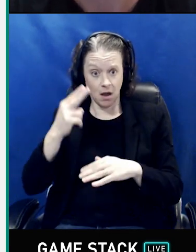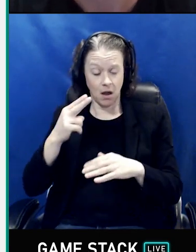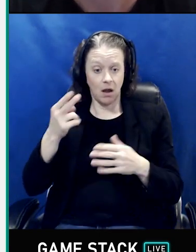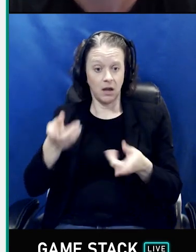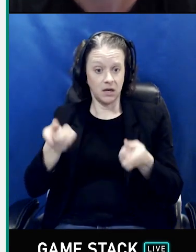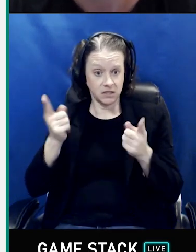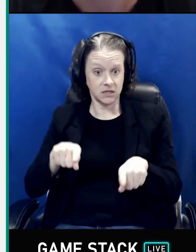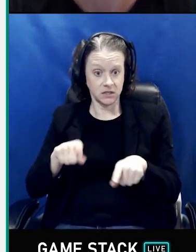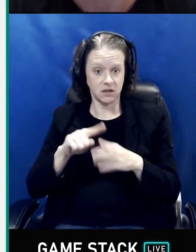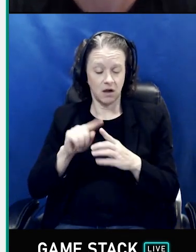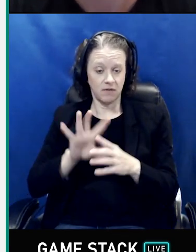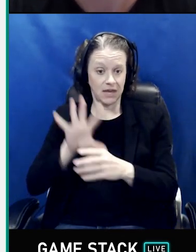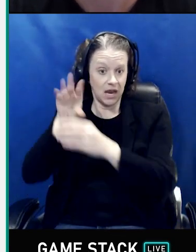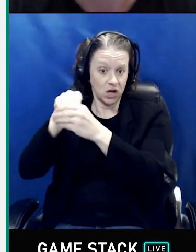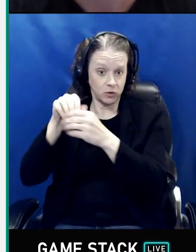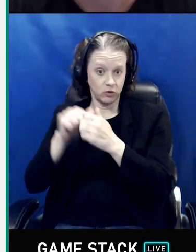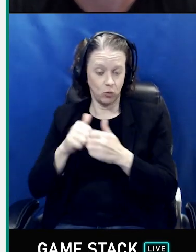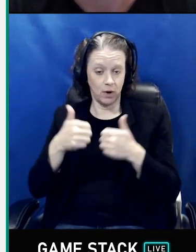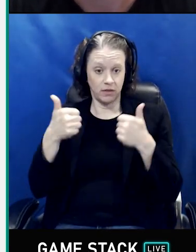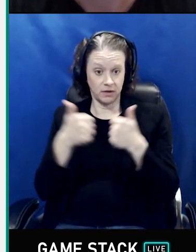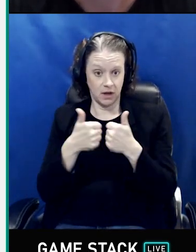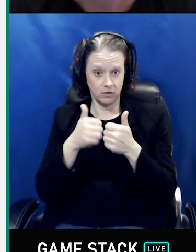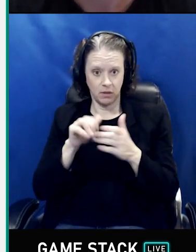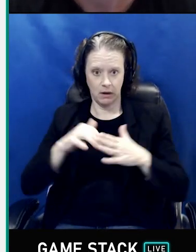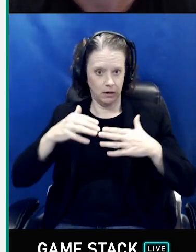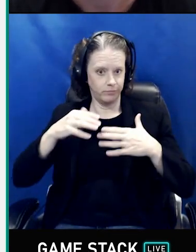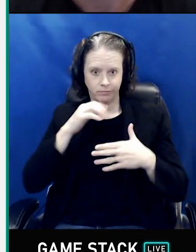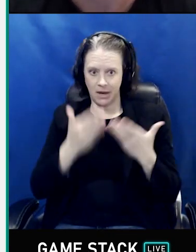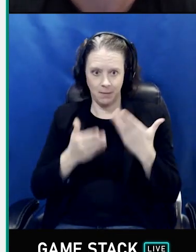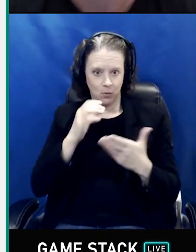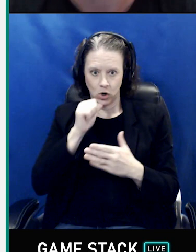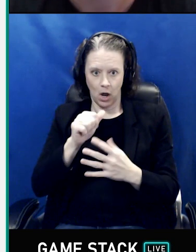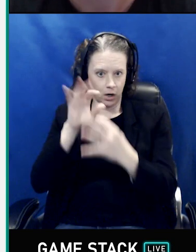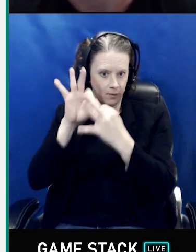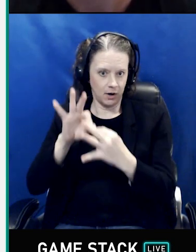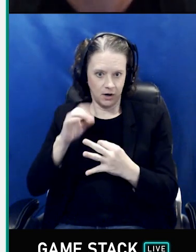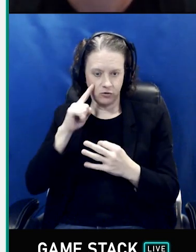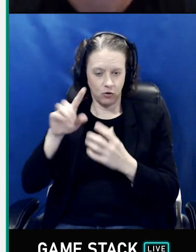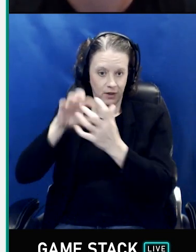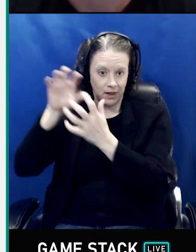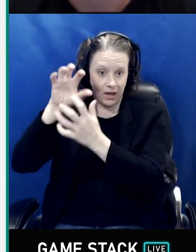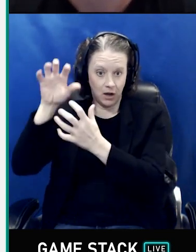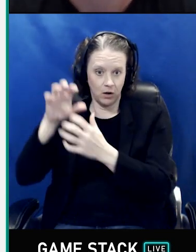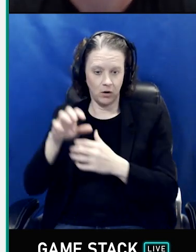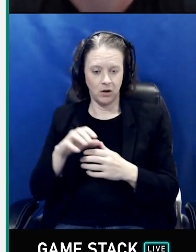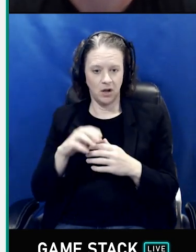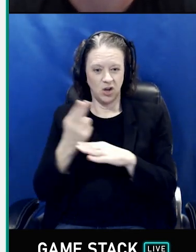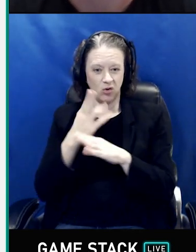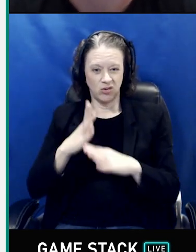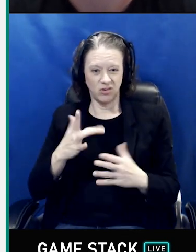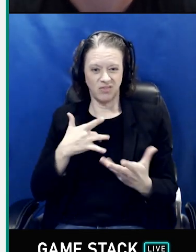may not have been optimized for the cloud, with users having a sub-average experience relative to console,